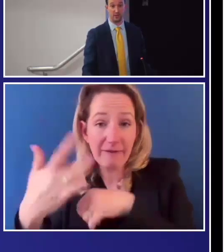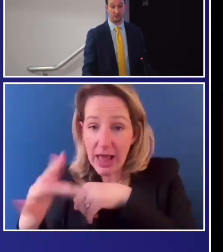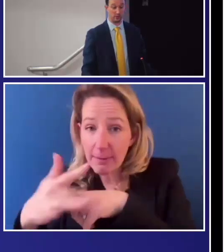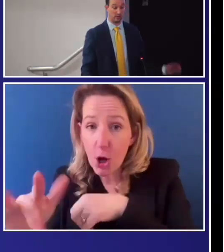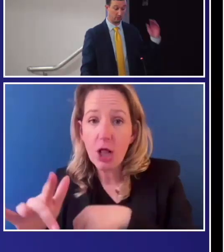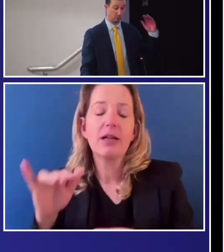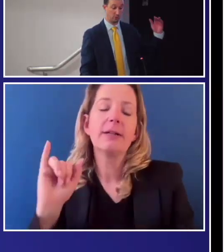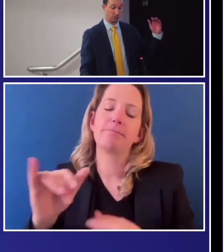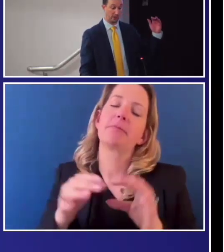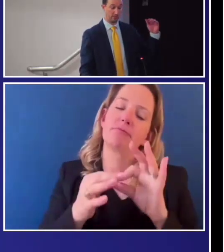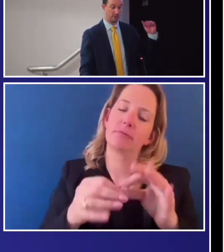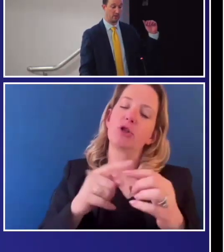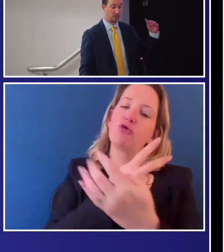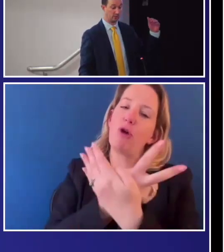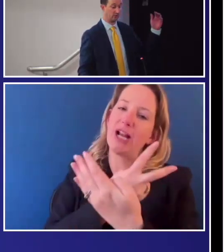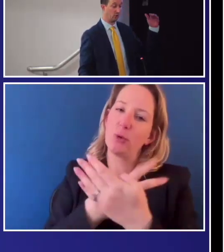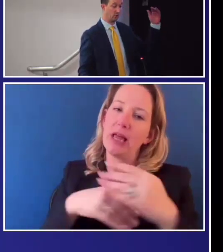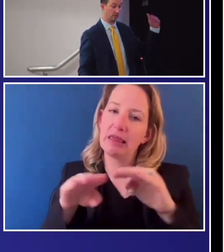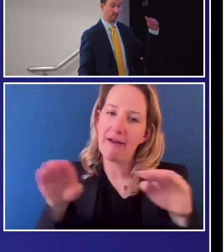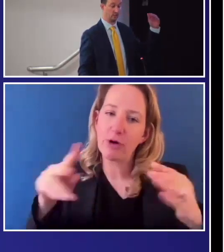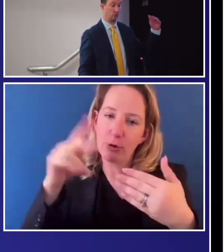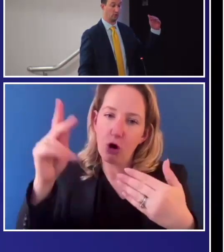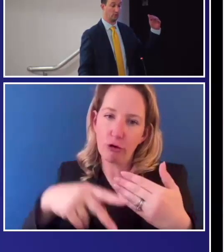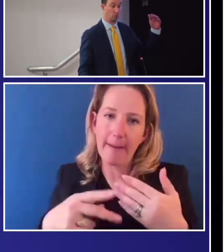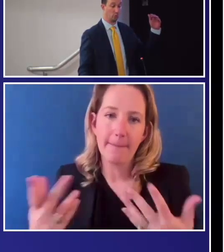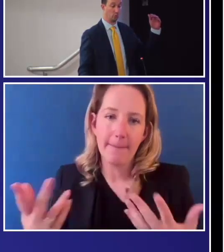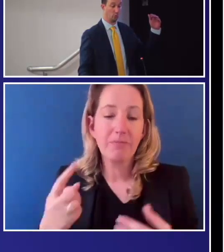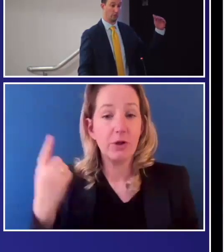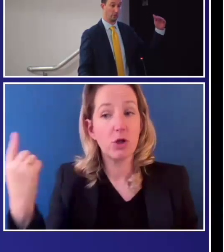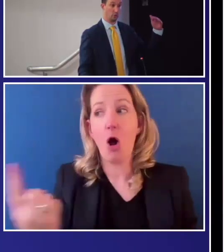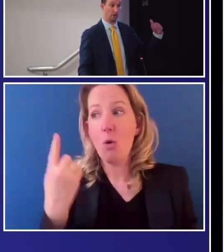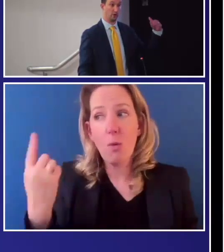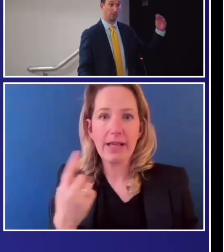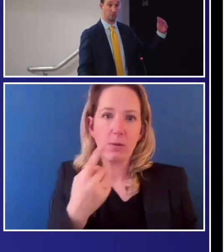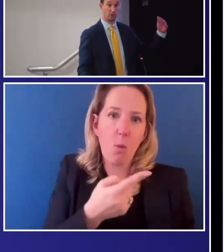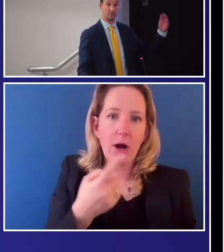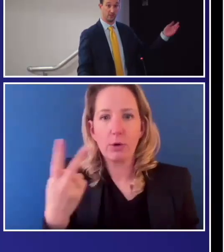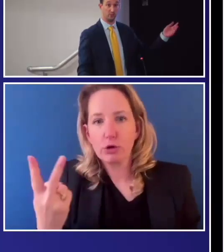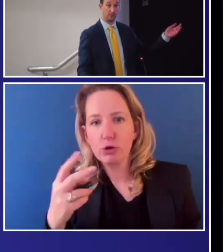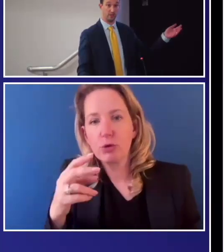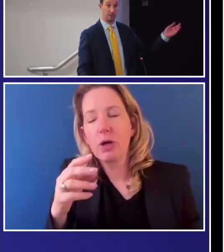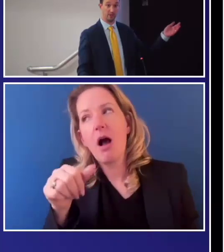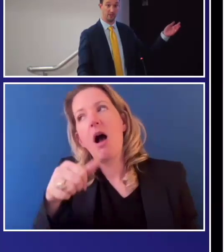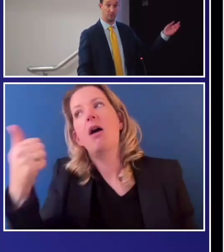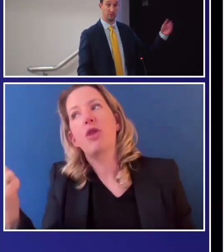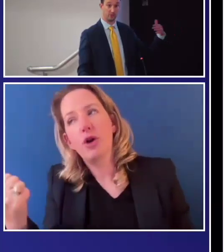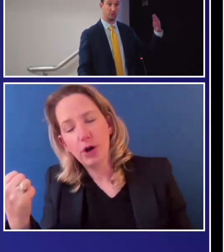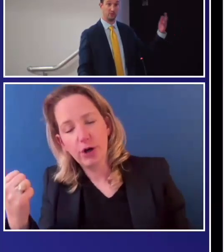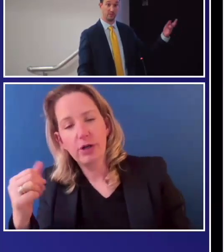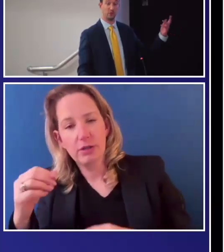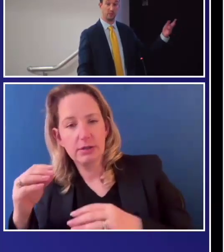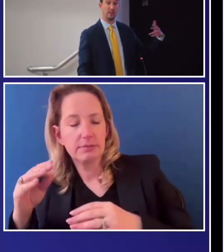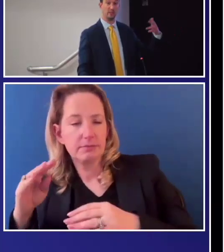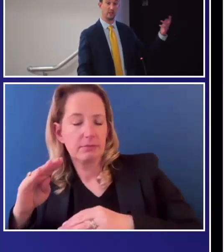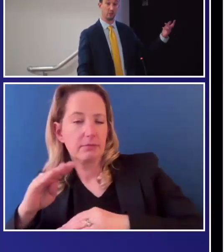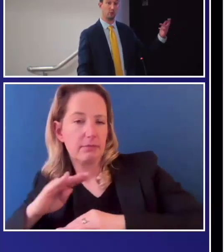graduate-level programs, so there's always at least one or two other benchmarks that they would be compared to, so there would still be an available